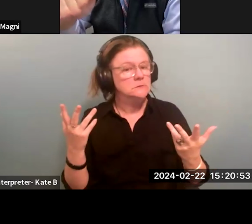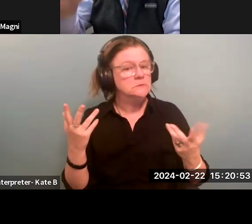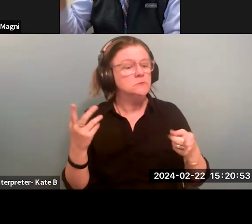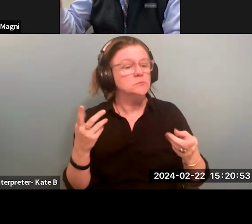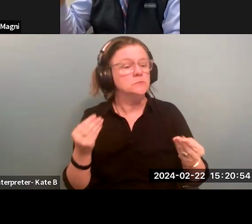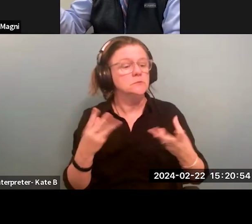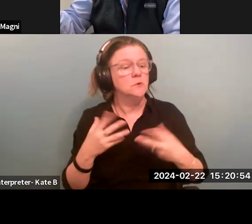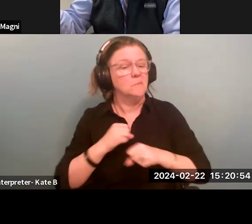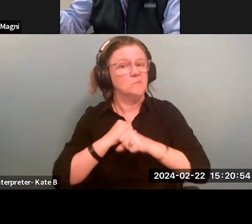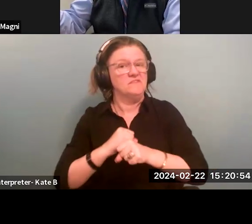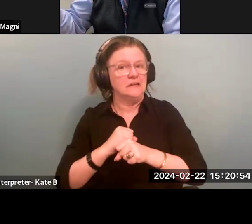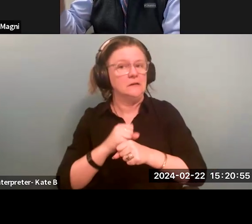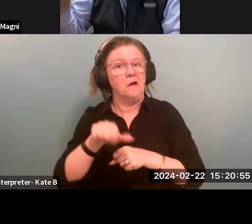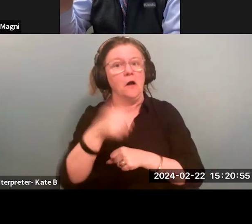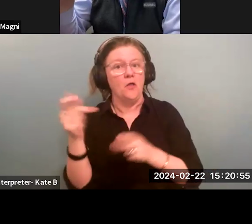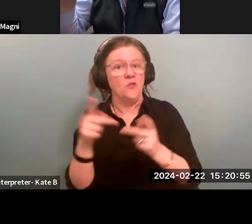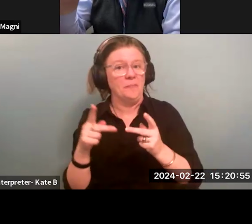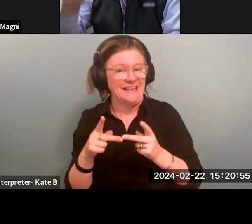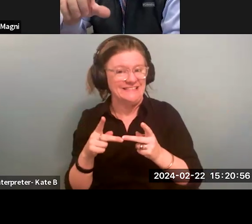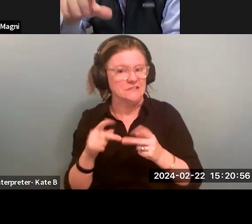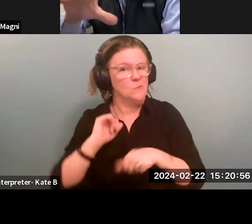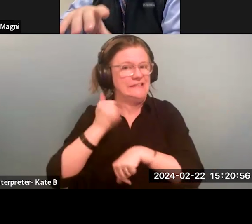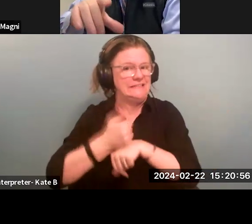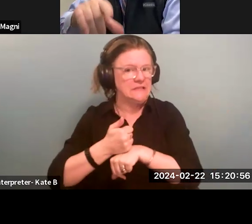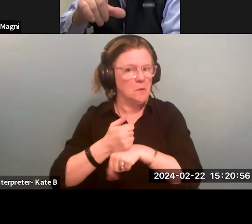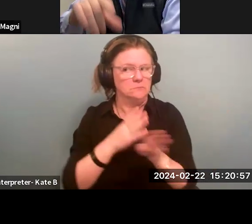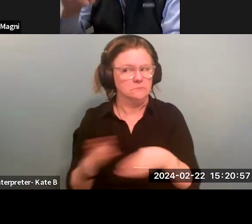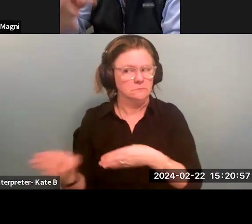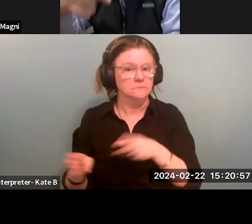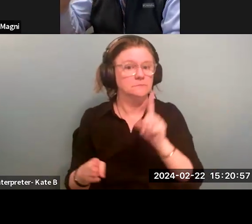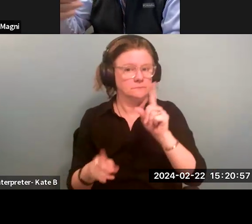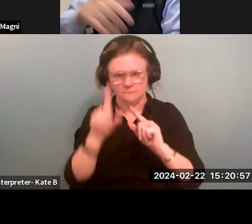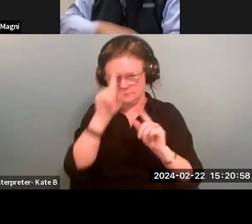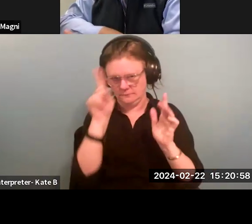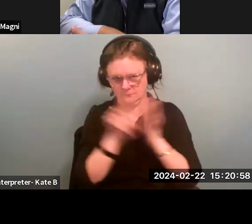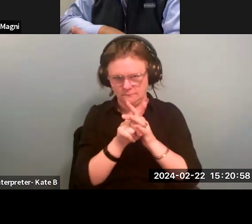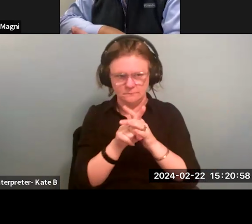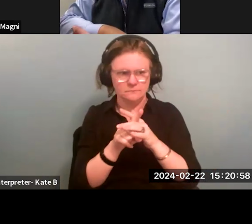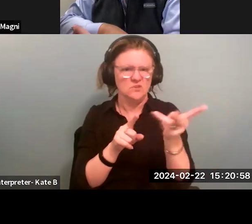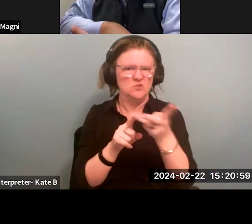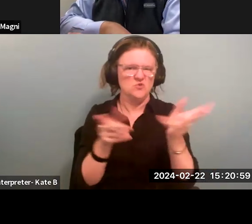you can prevent it from happening in other places. One thing that occurred to me while both of you were talking